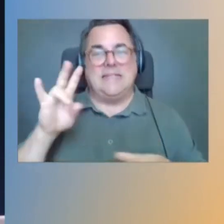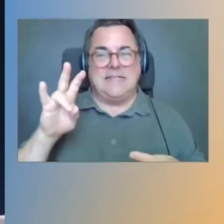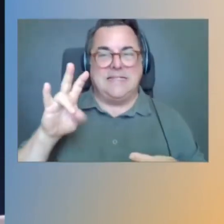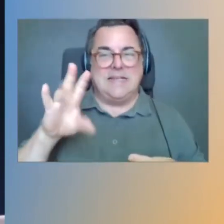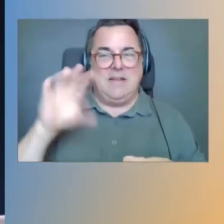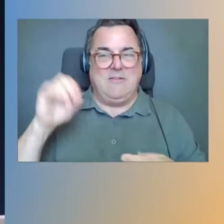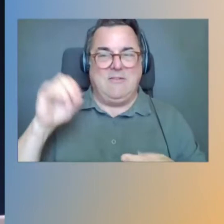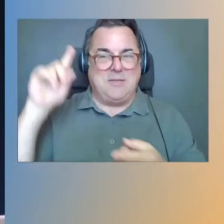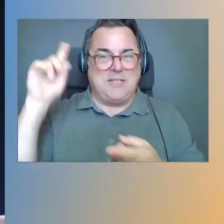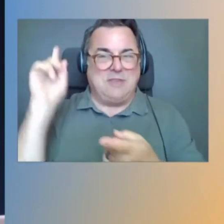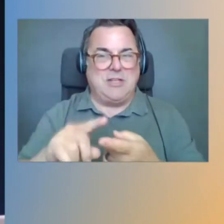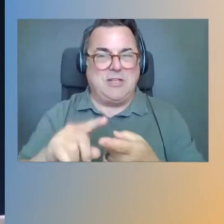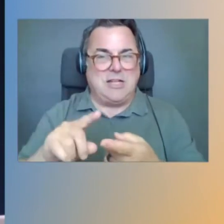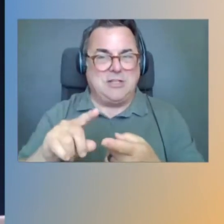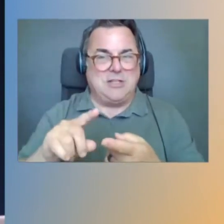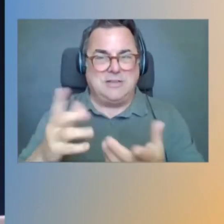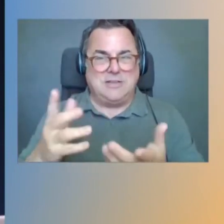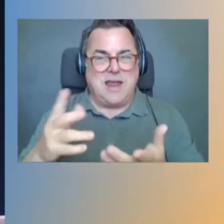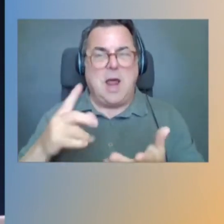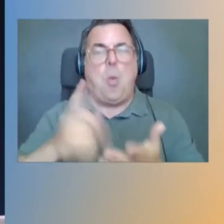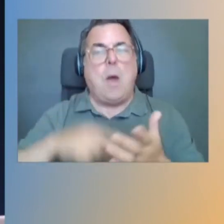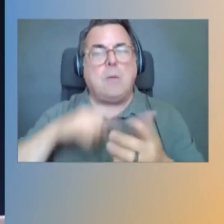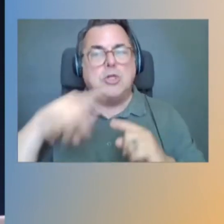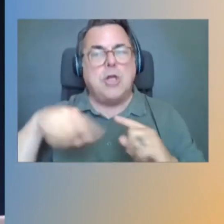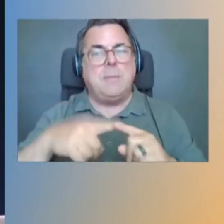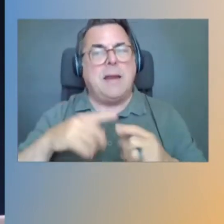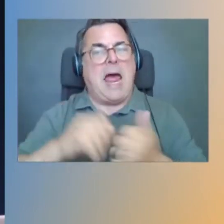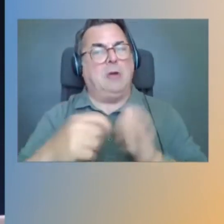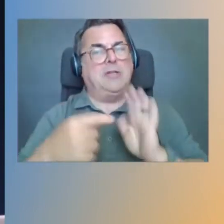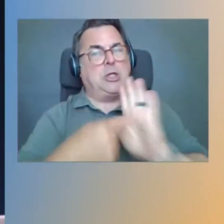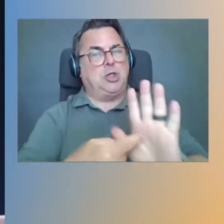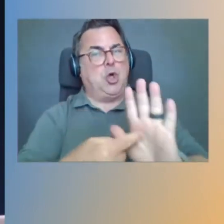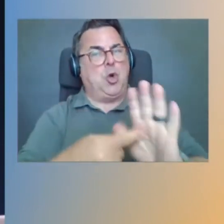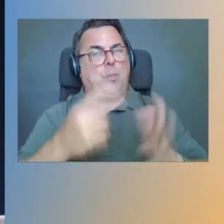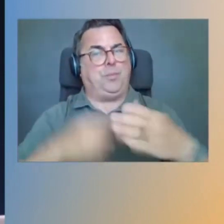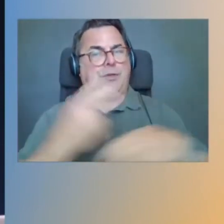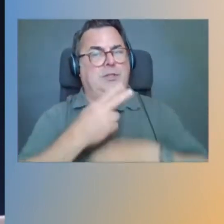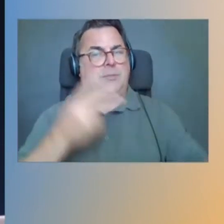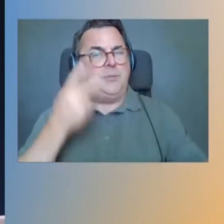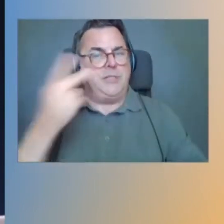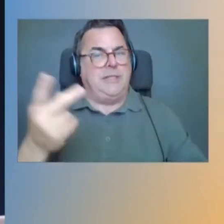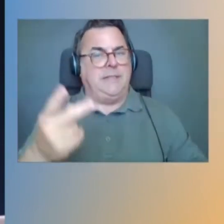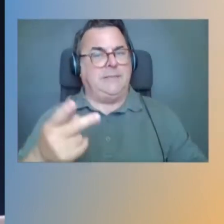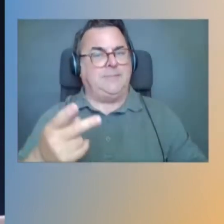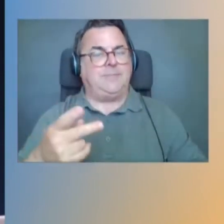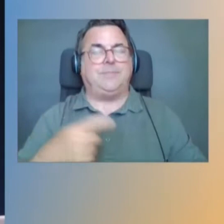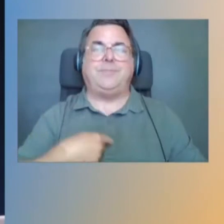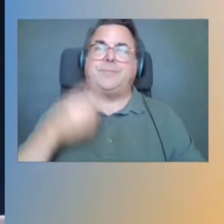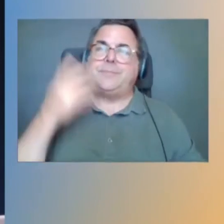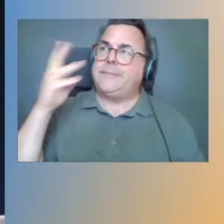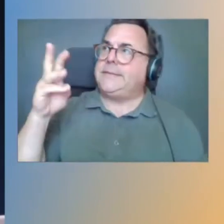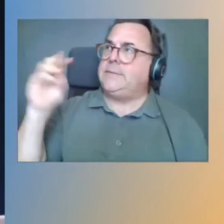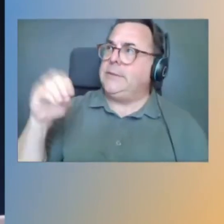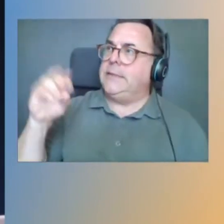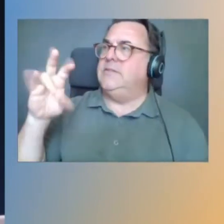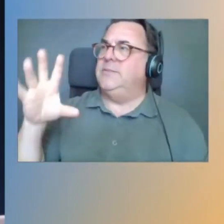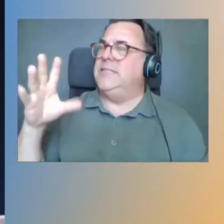and what we're talking about and how that is manifested for customers, I think that, you know, we have this 60% and 75%, maybe break this down